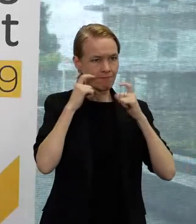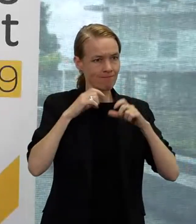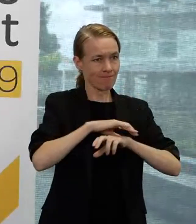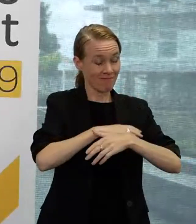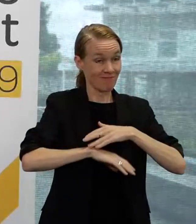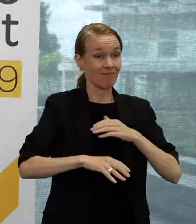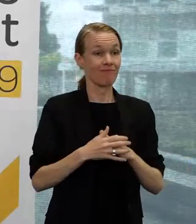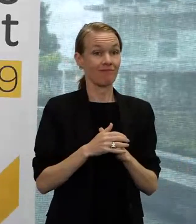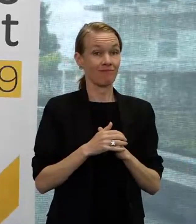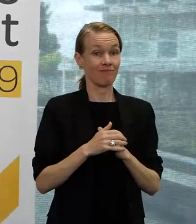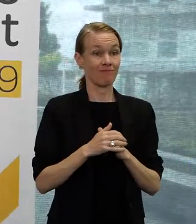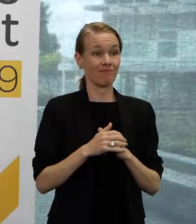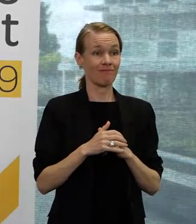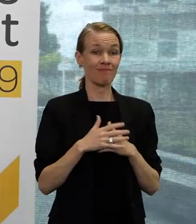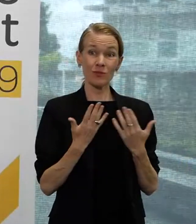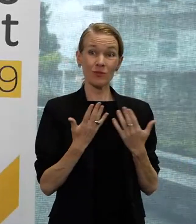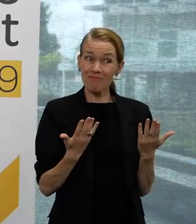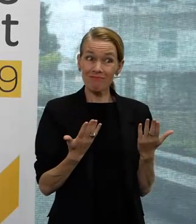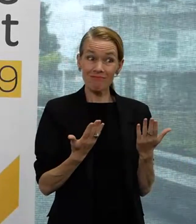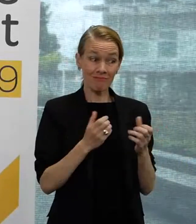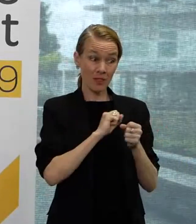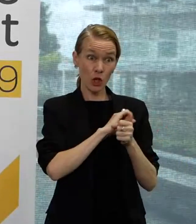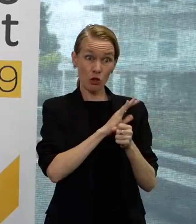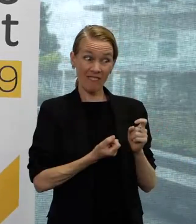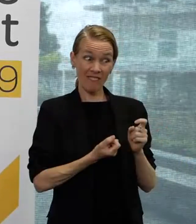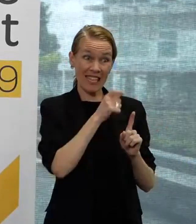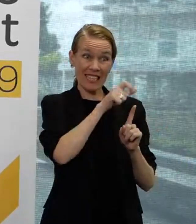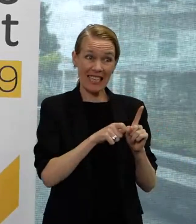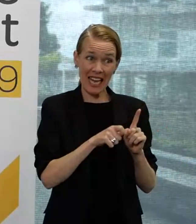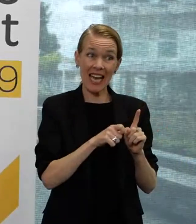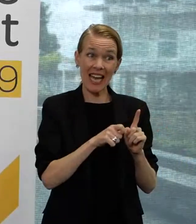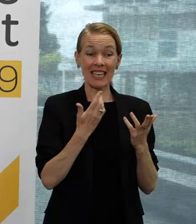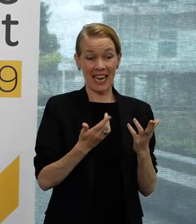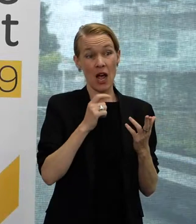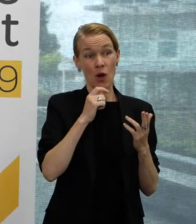procedures and expectations are in place, and then is there anything we need to change.